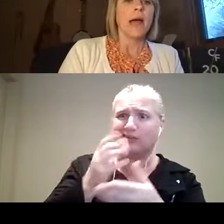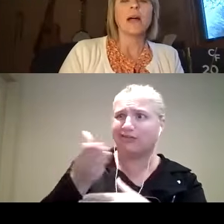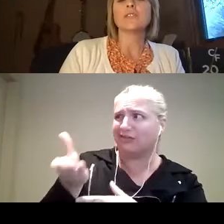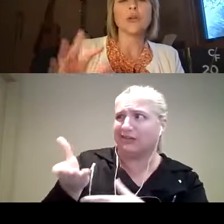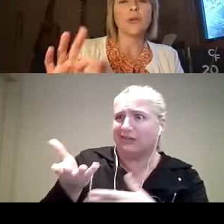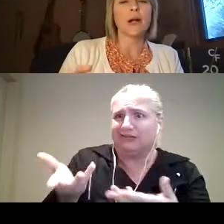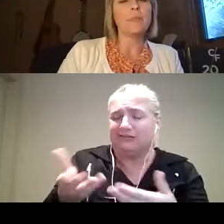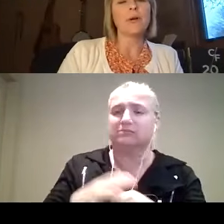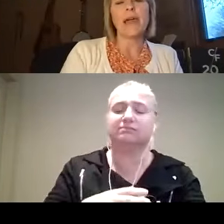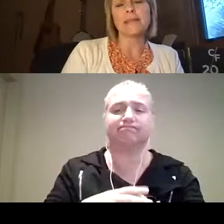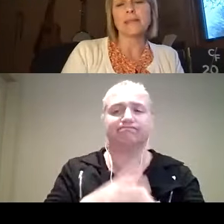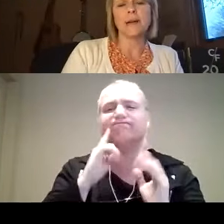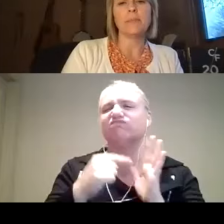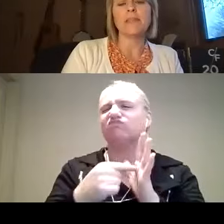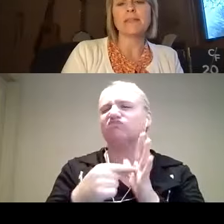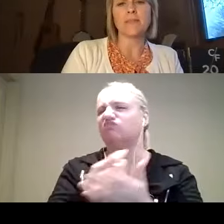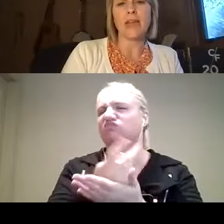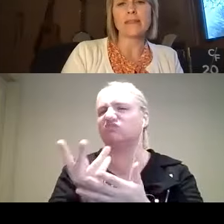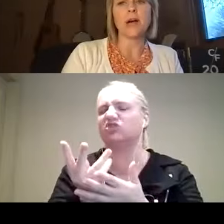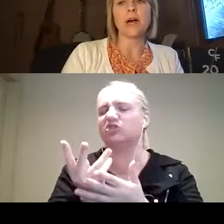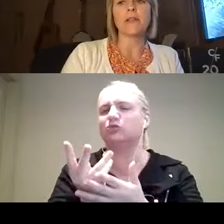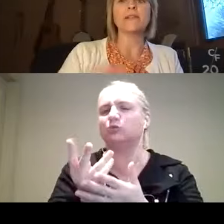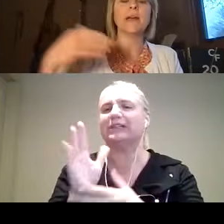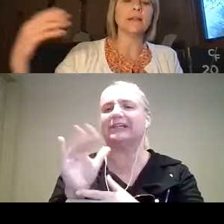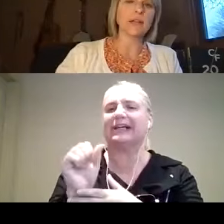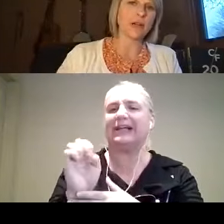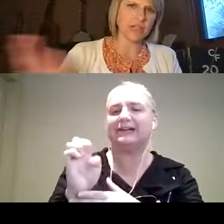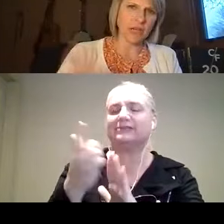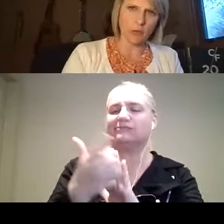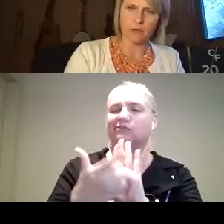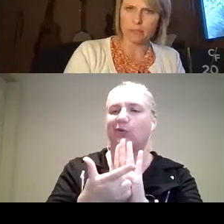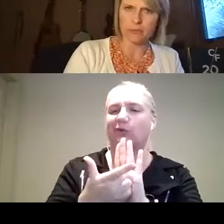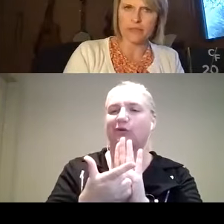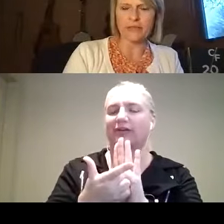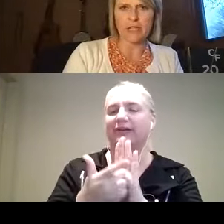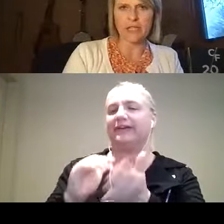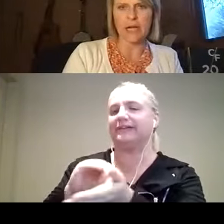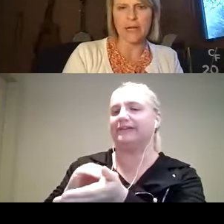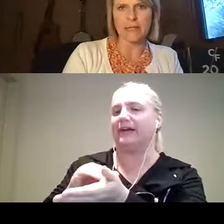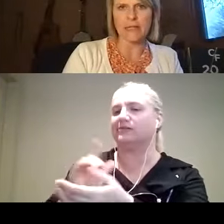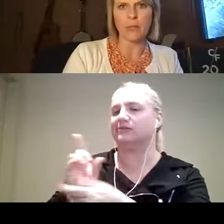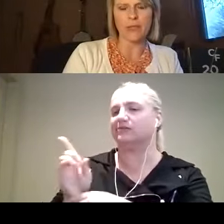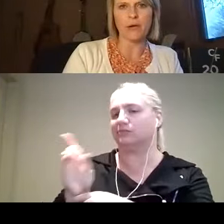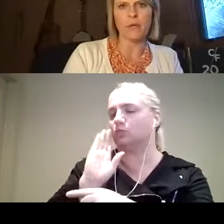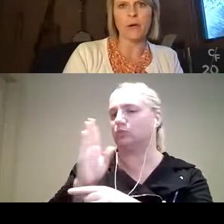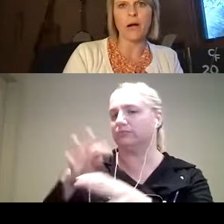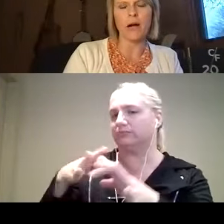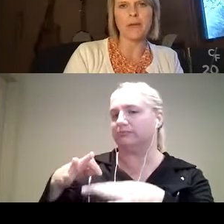And I'll show you a couple of pieces of case law and Dr. Etscheidt will definitely talk case law with you